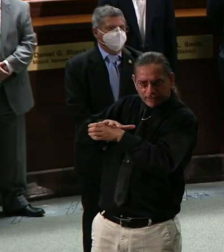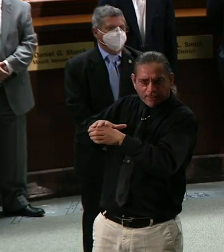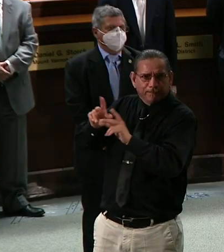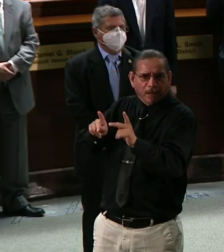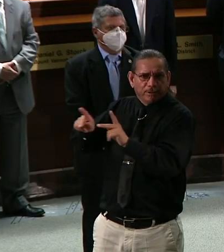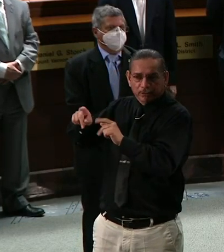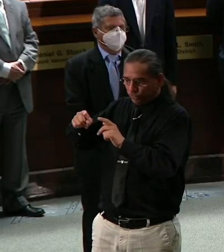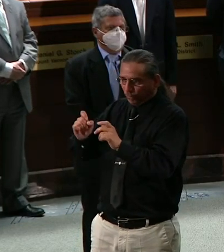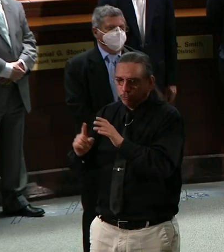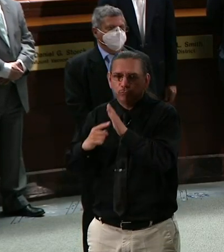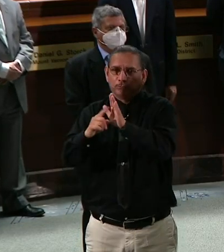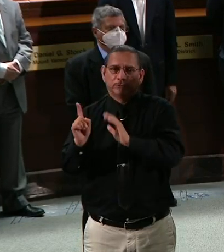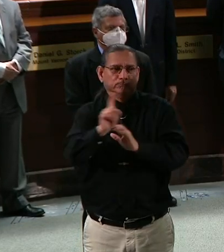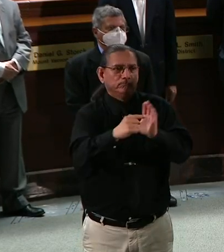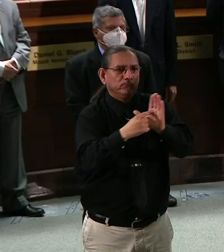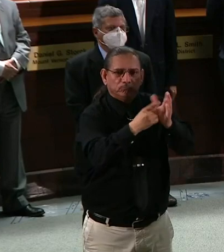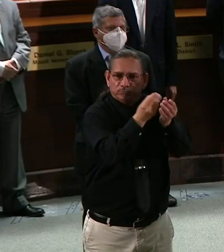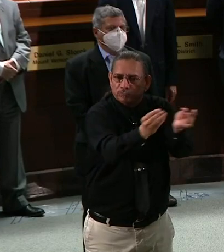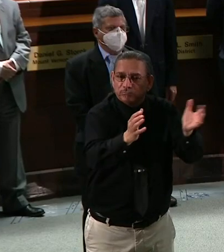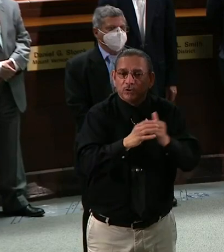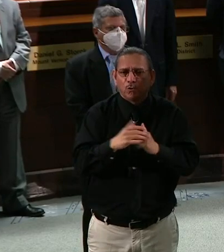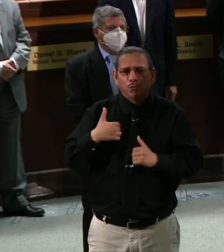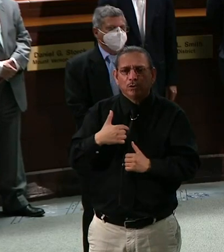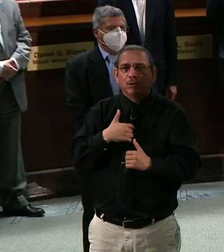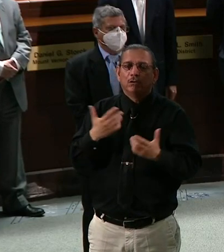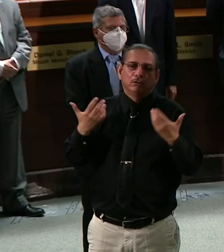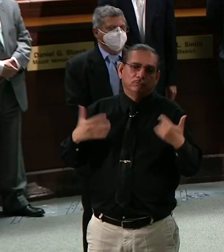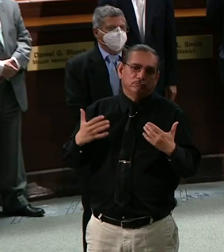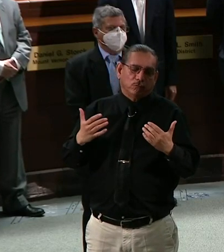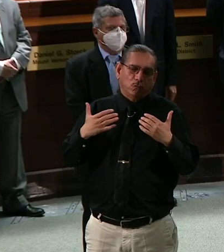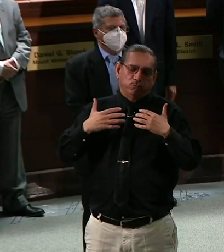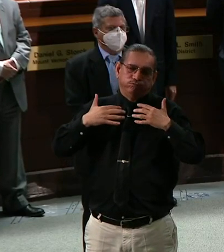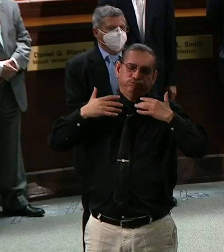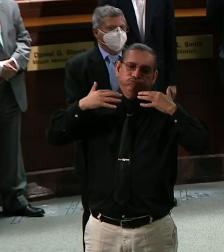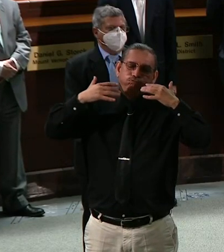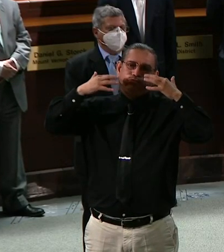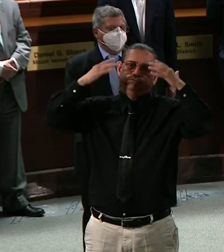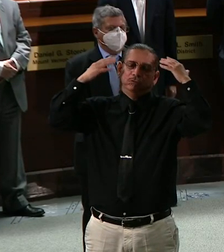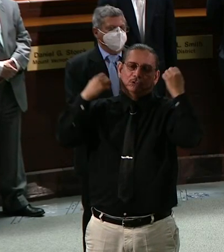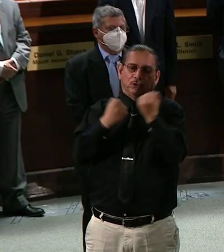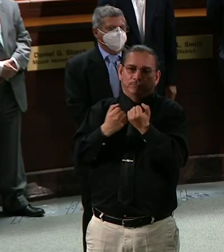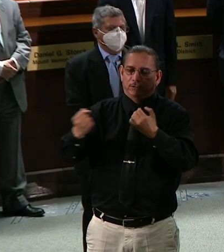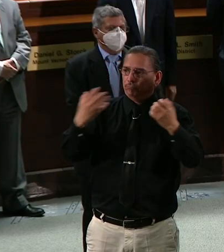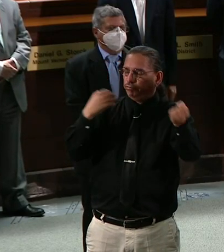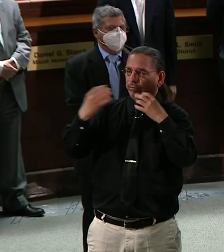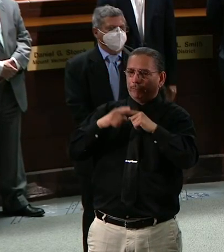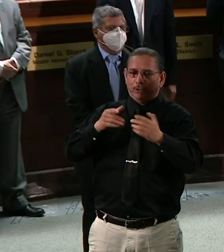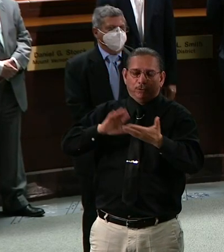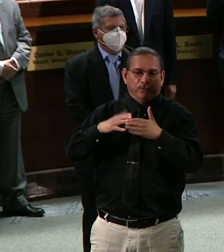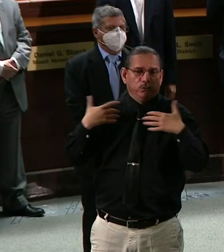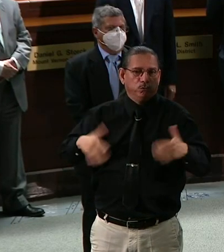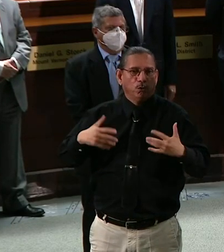POPULATIONS THAT THEY'RE SERVING. WE ARE HEARTENED TO HEAR AN OVERWHELMING AMOUNT OF